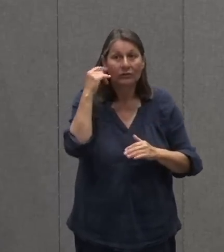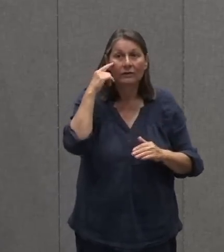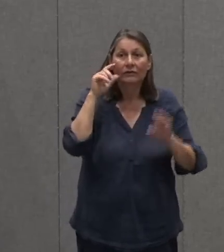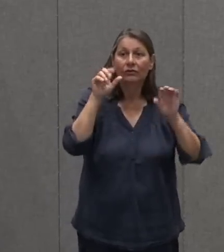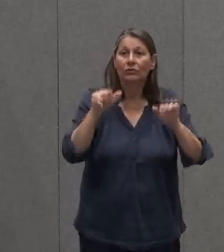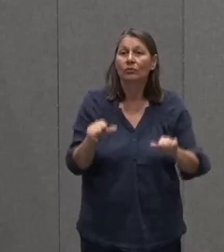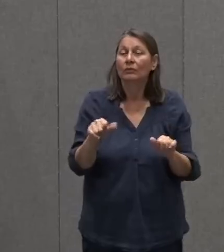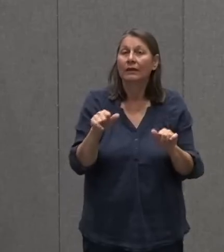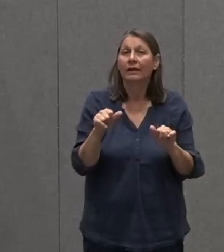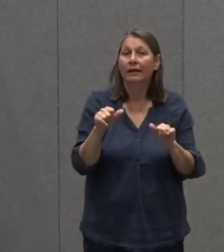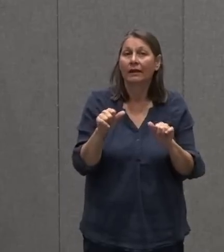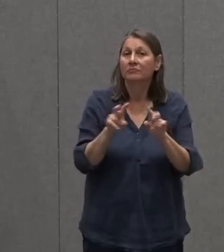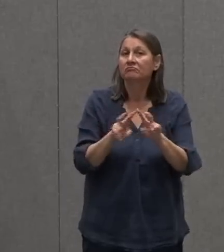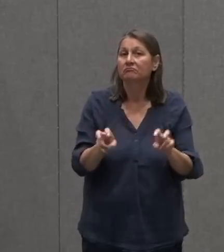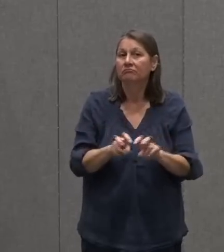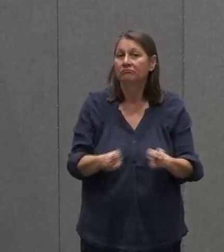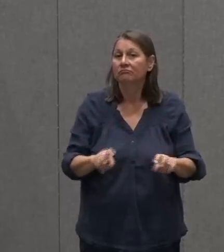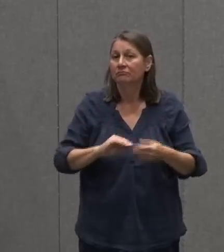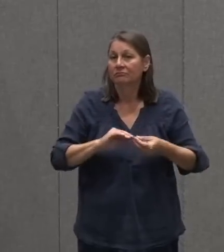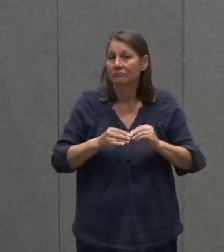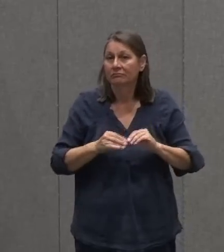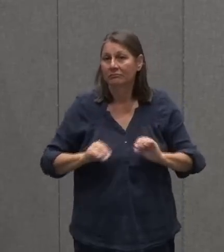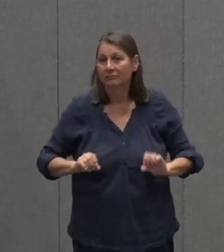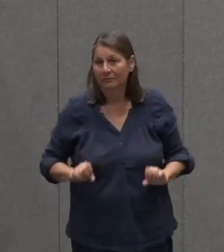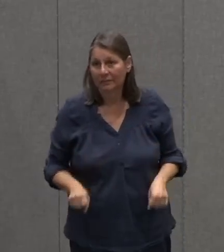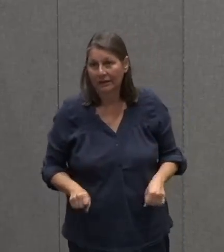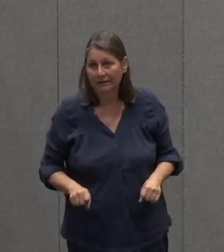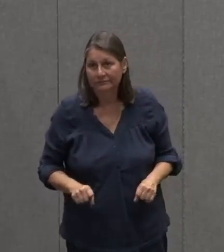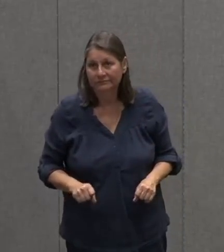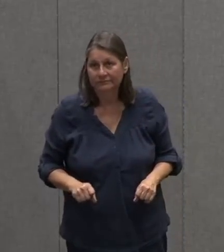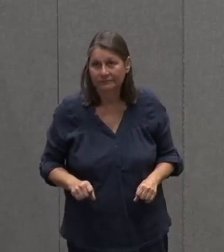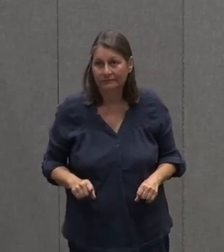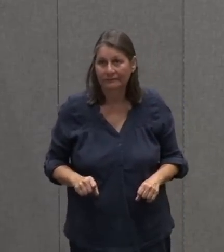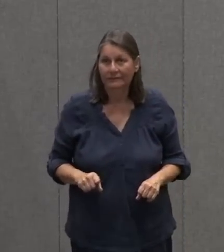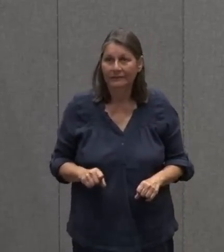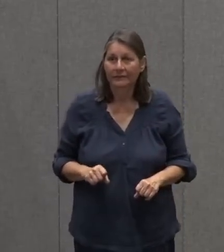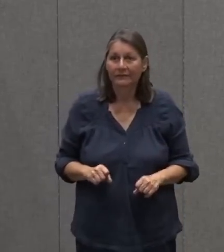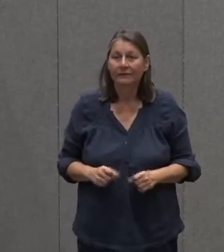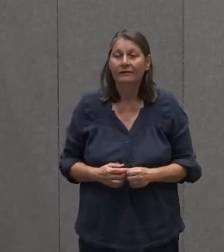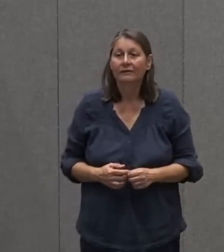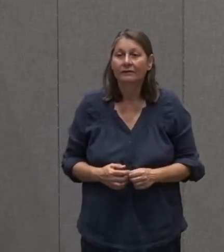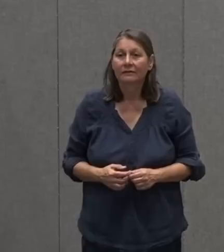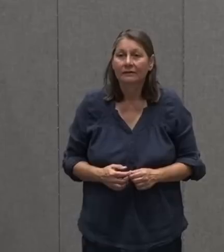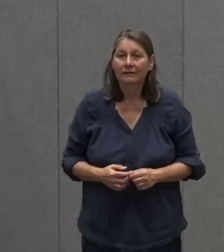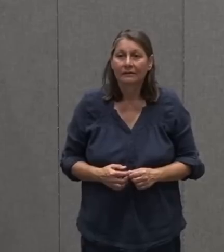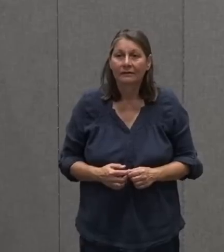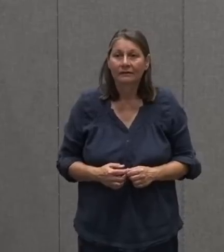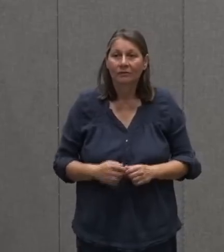we can't so what are we gonna do? We're gonna set this up as a subtraction problem